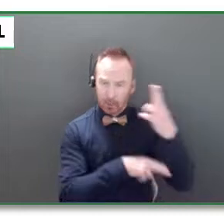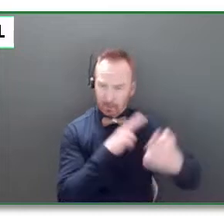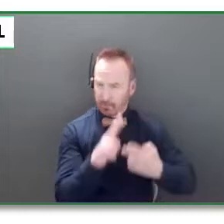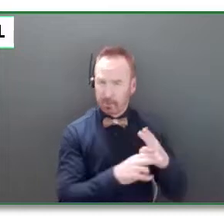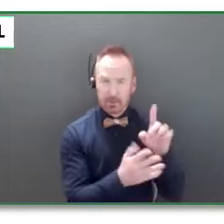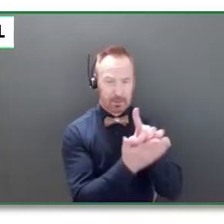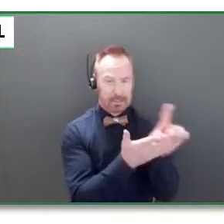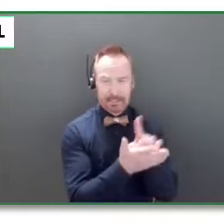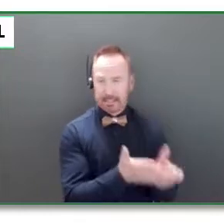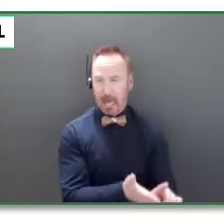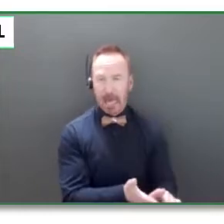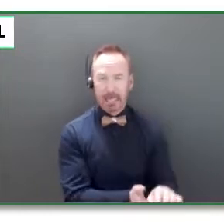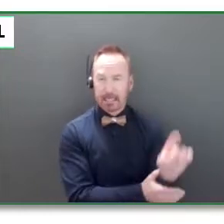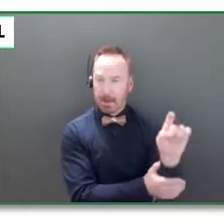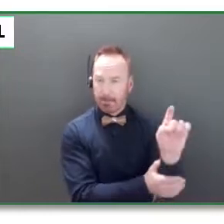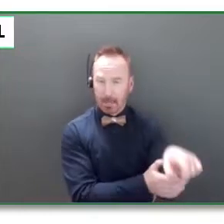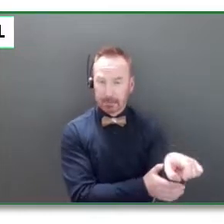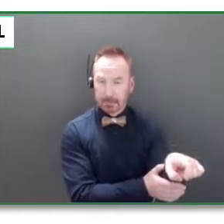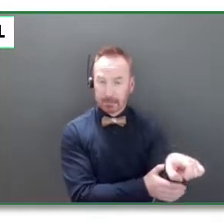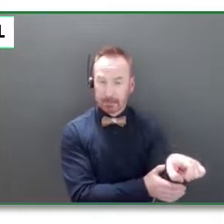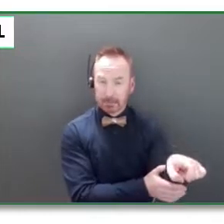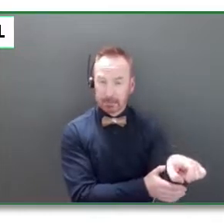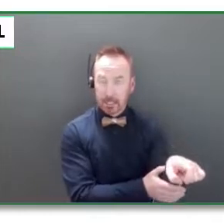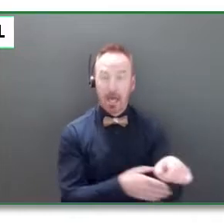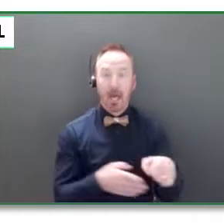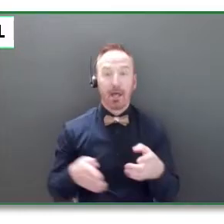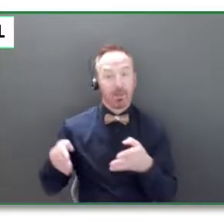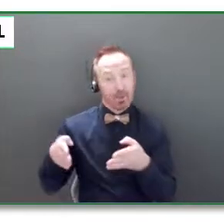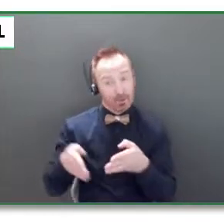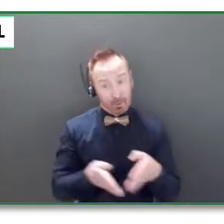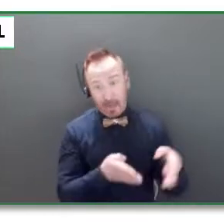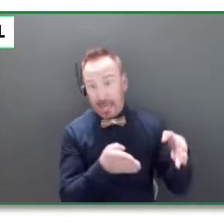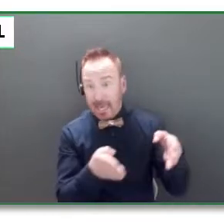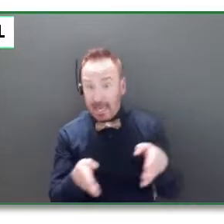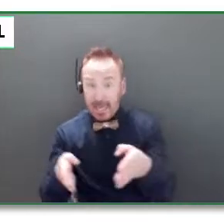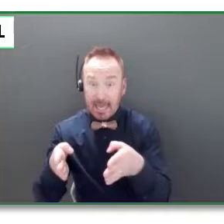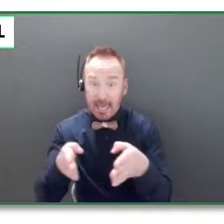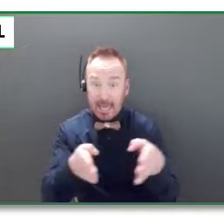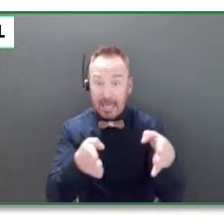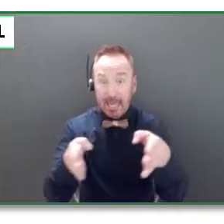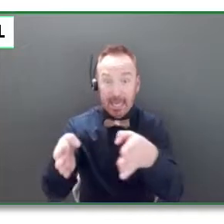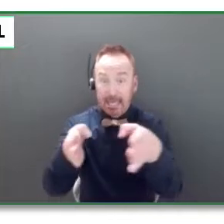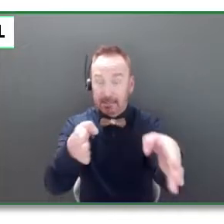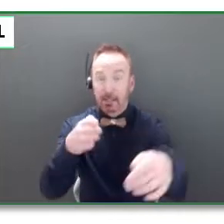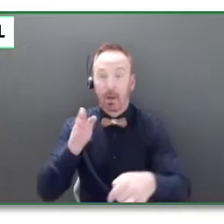but trails are not black and white. So whereas trail experiences where